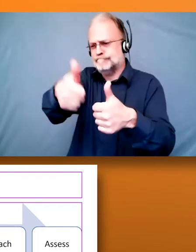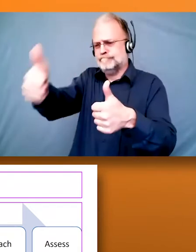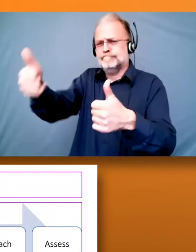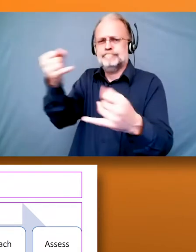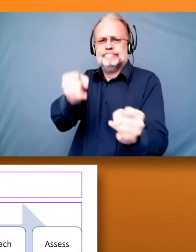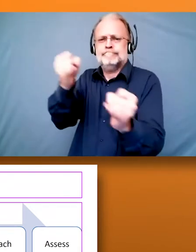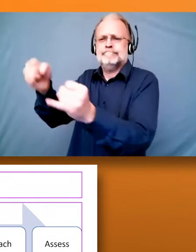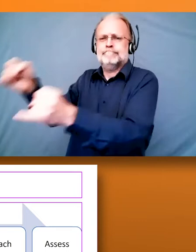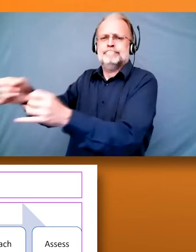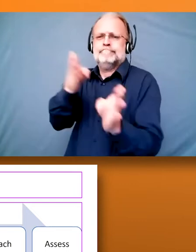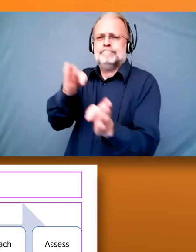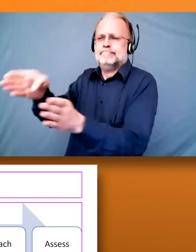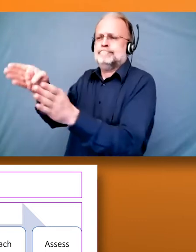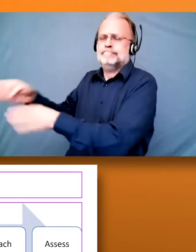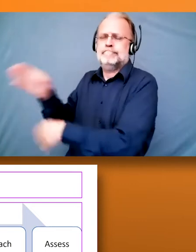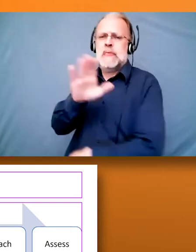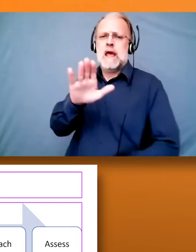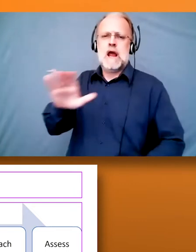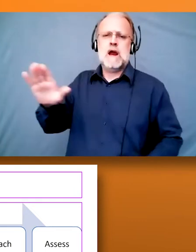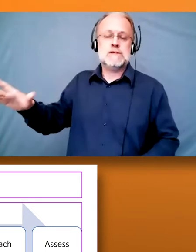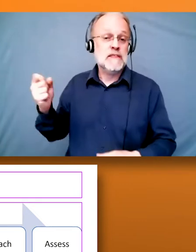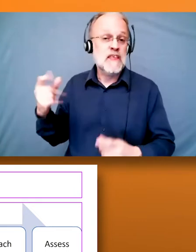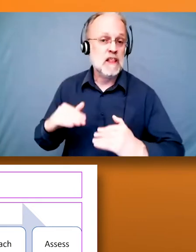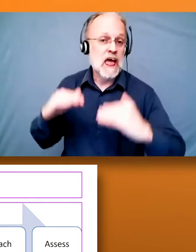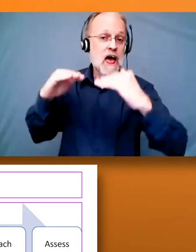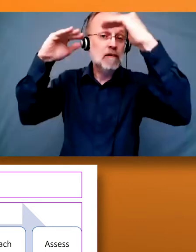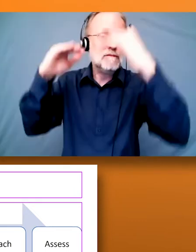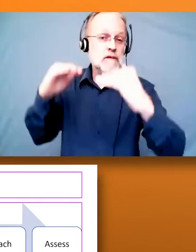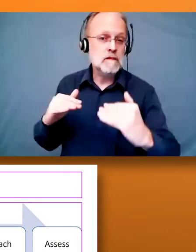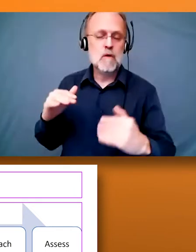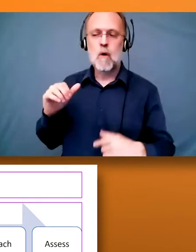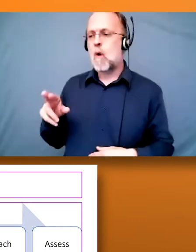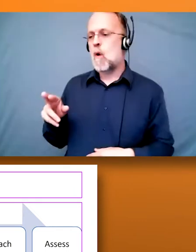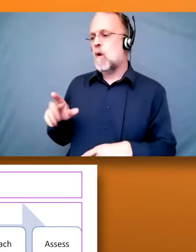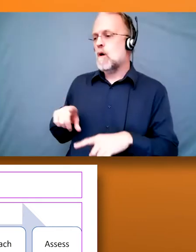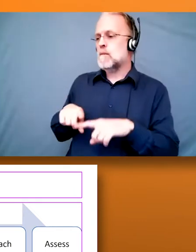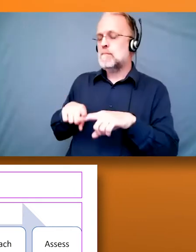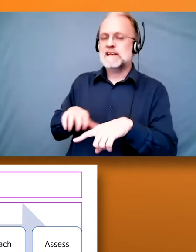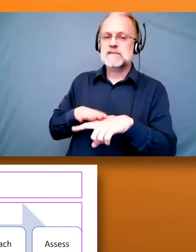Your students can have different words based on their levels. You can have different words